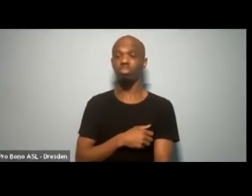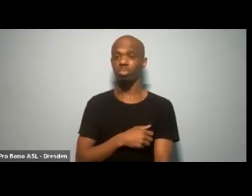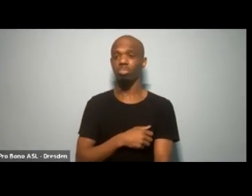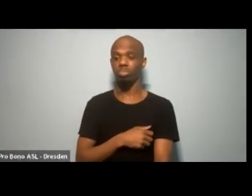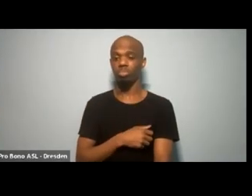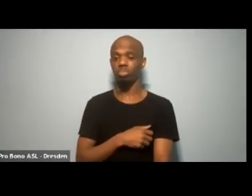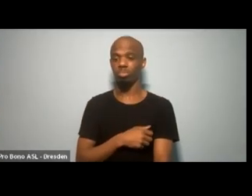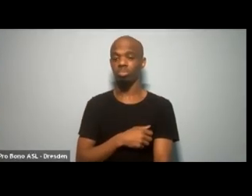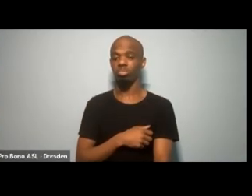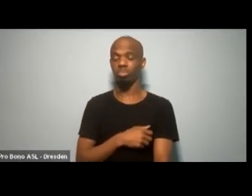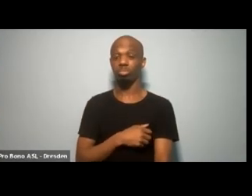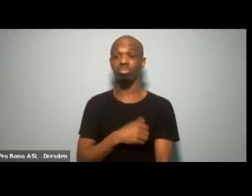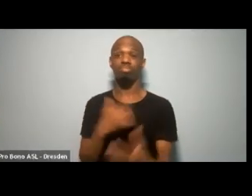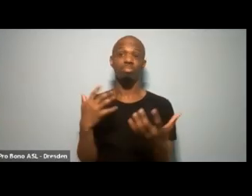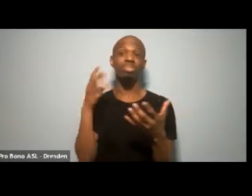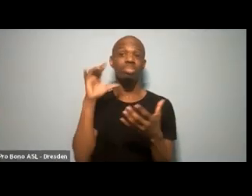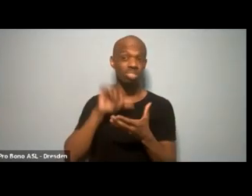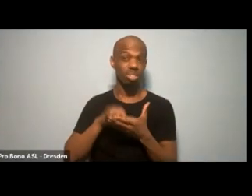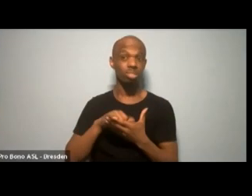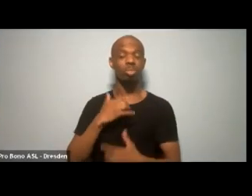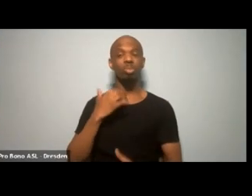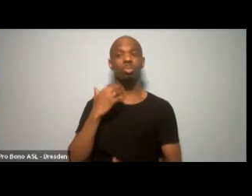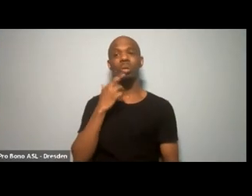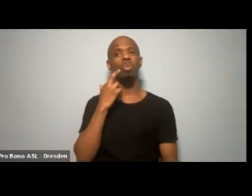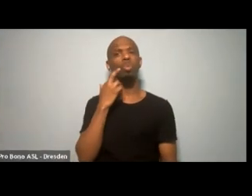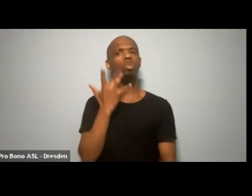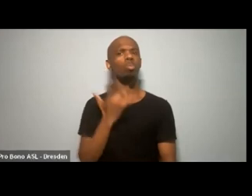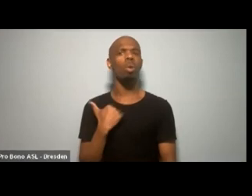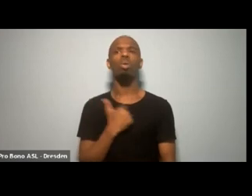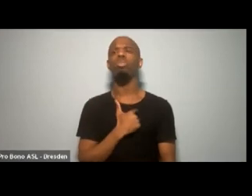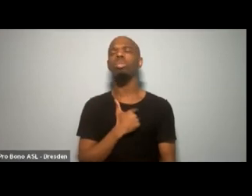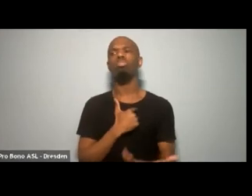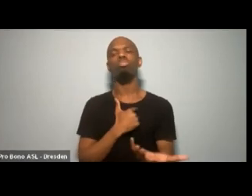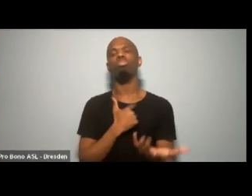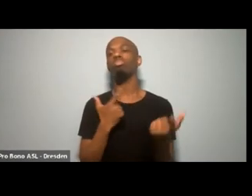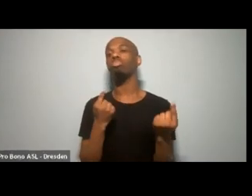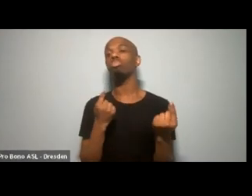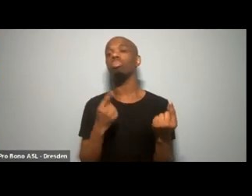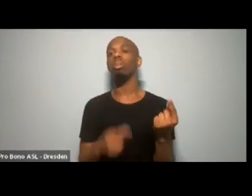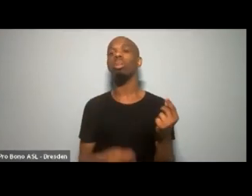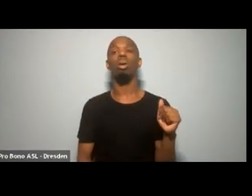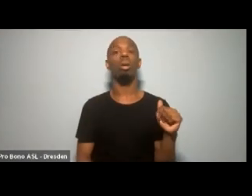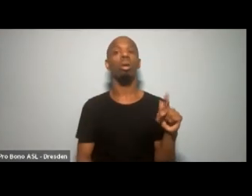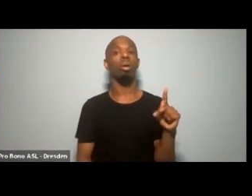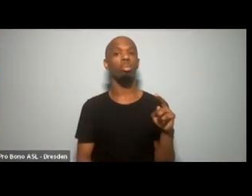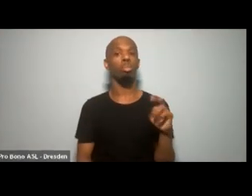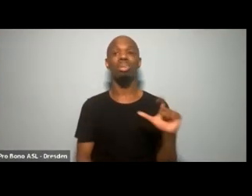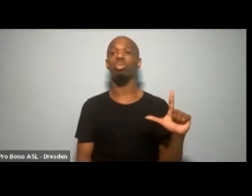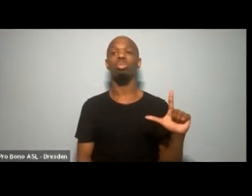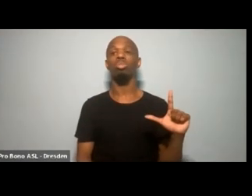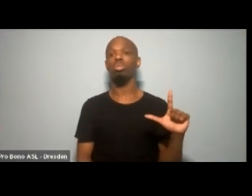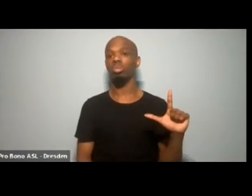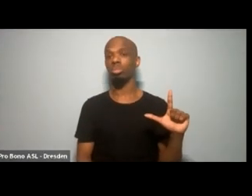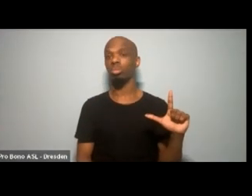And that is why we have been appealing in our own creative way,